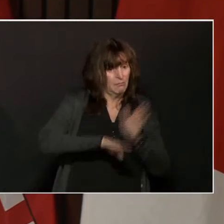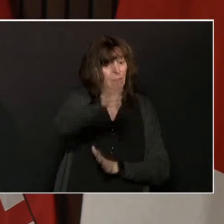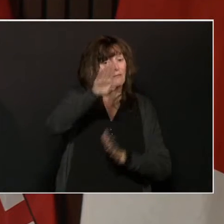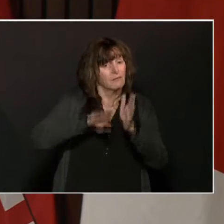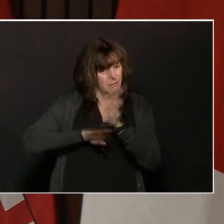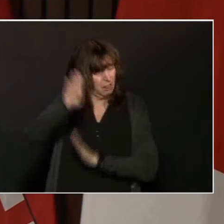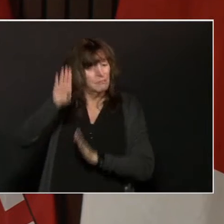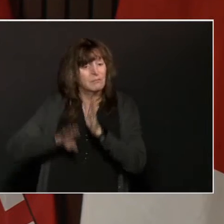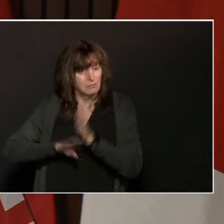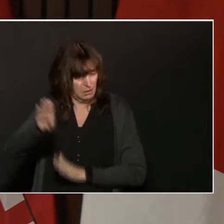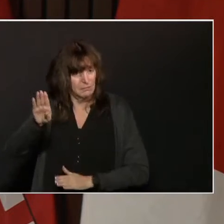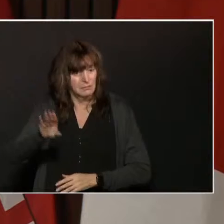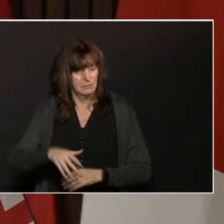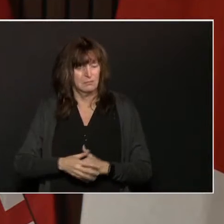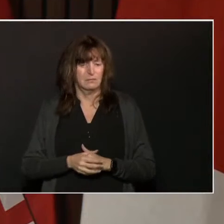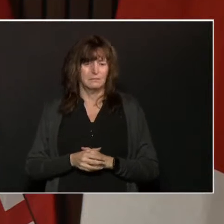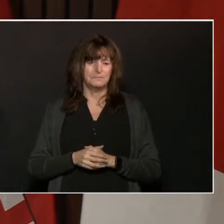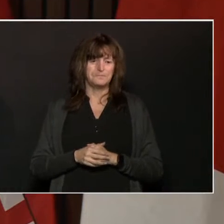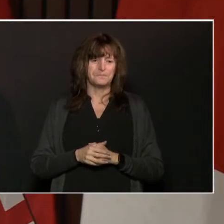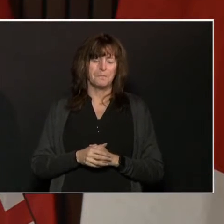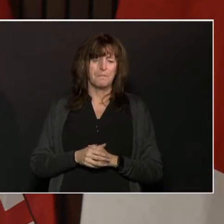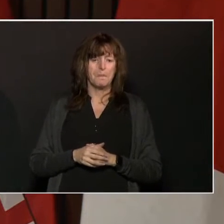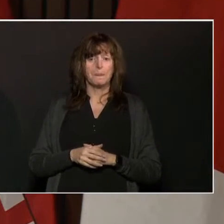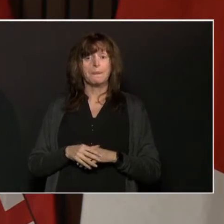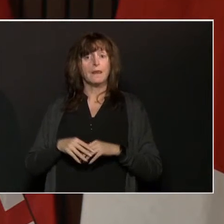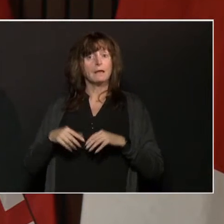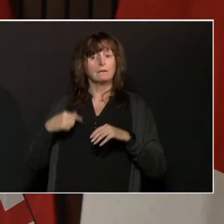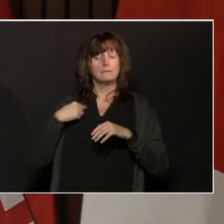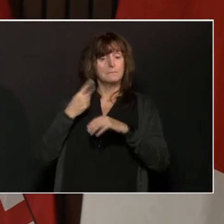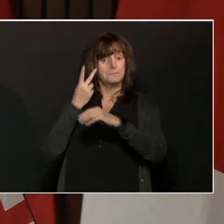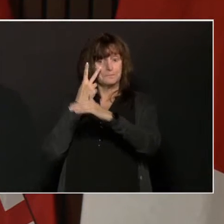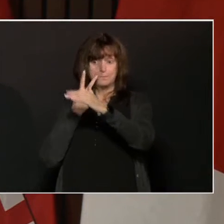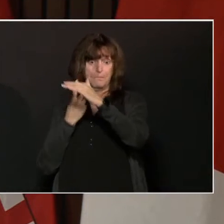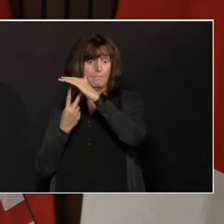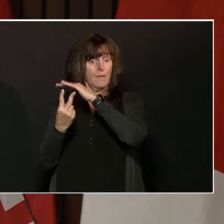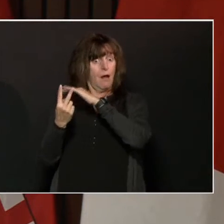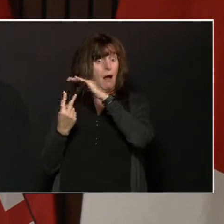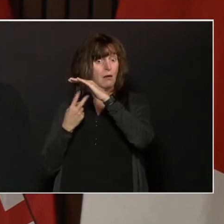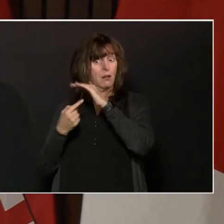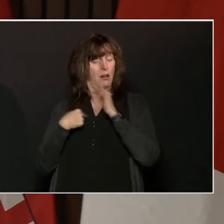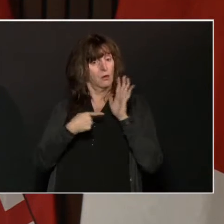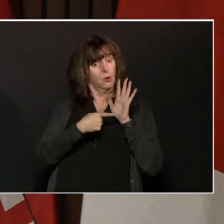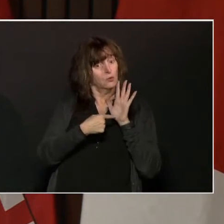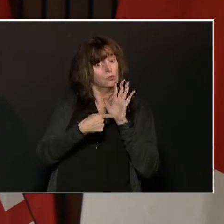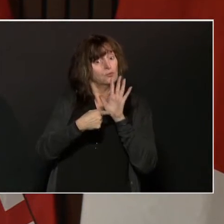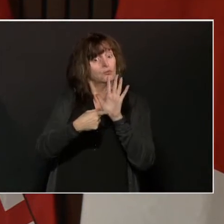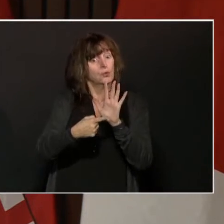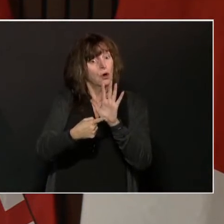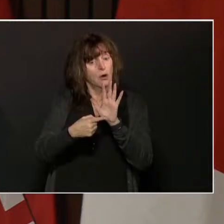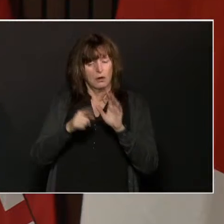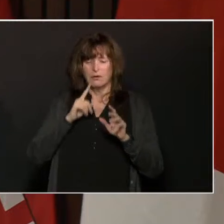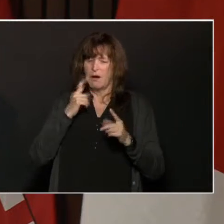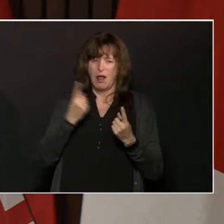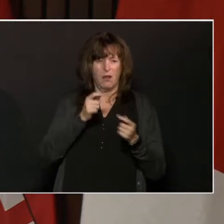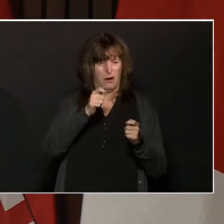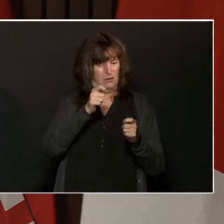THAT IF CASE RATES CONTINUE WE WILL THAT IF CASE RATES CONTINUE WE WILL LOOK THAT IF CASE RATES CONTINUE WE WILL LOOK AT WILL LOOK AT IT MOST LIKELY ESTIMATE OF WILL LOOK AT IT MOST LIKELY ESTIMATE OF A WILL LOOK AT IT MOST LIKELY ESTIMATE OF A BOAT WILL LOOK AT IT MOST LIKELY ESTIMATE OF A BOAT A50S